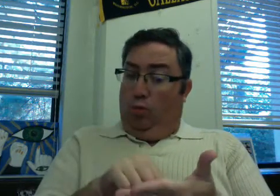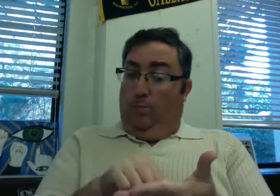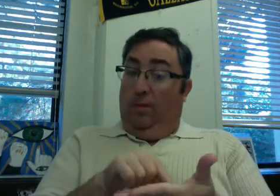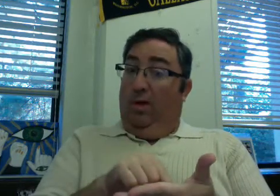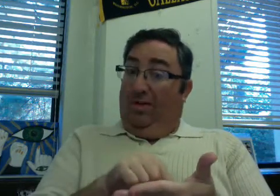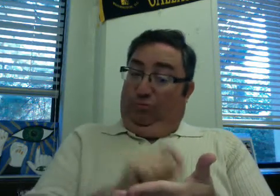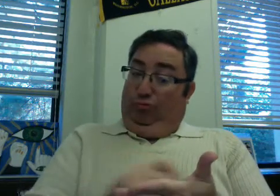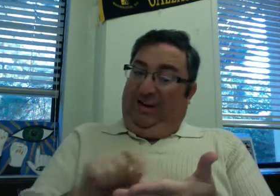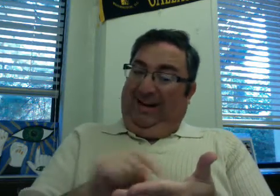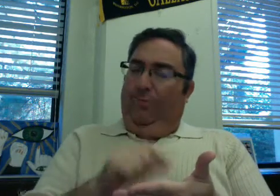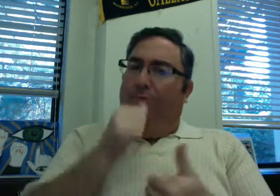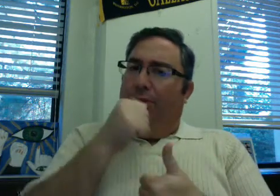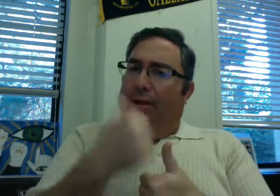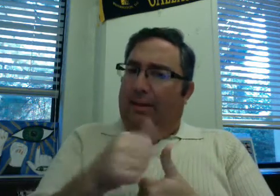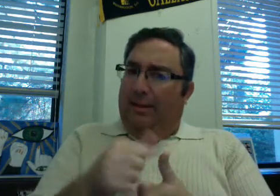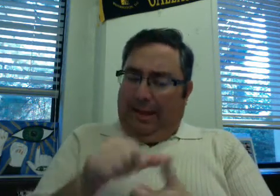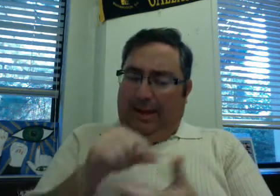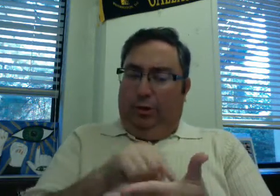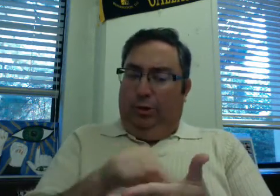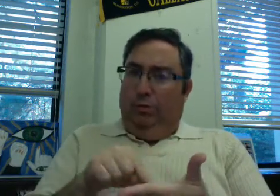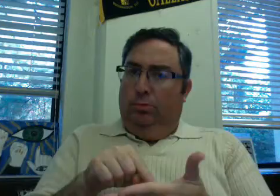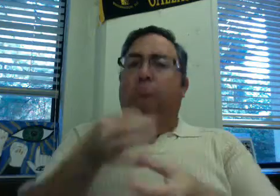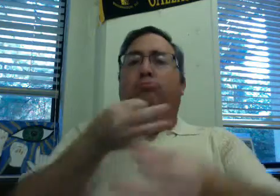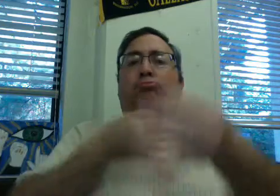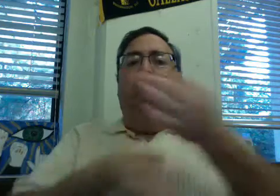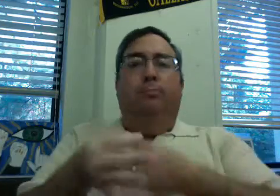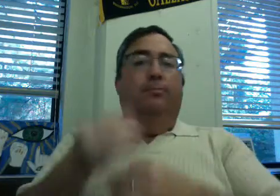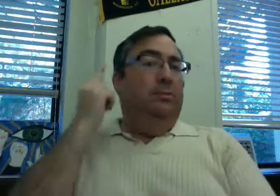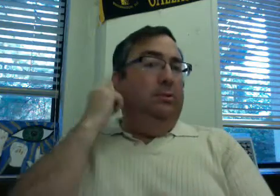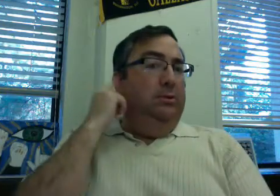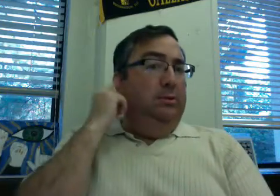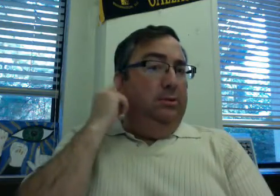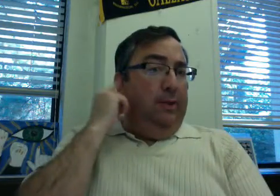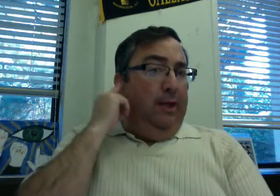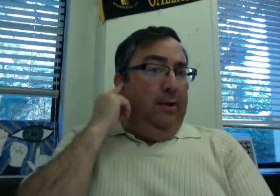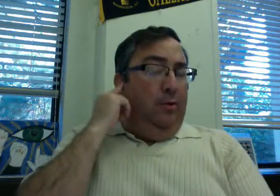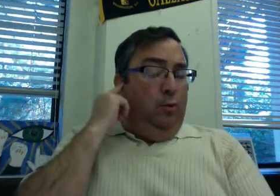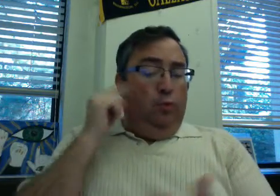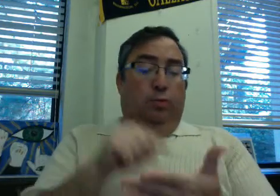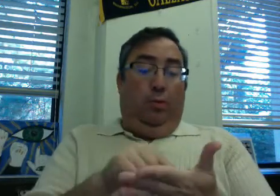The written letters are substituted for the sounds of speech.